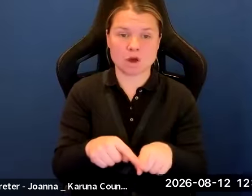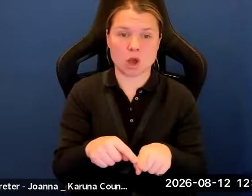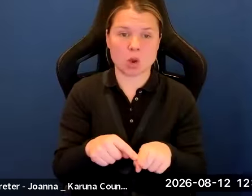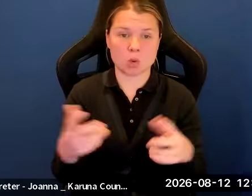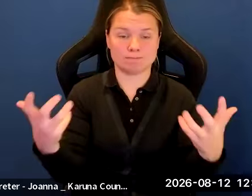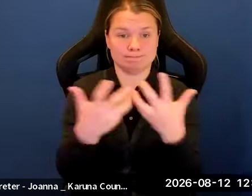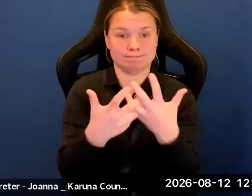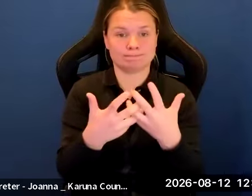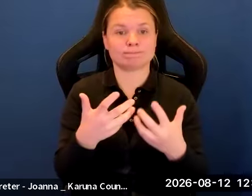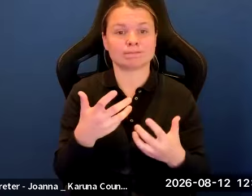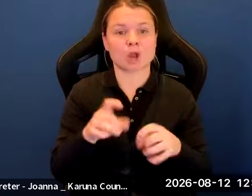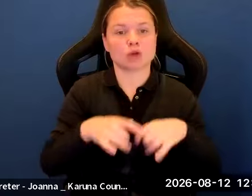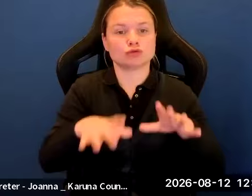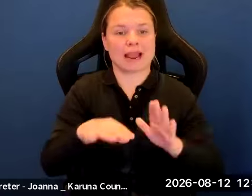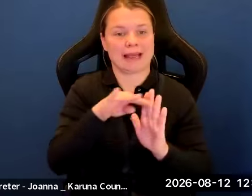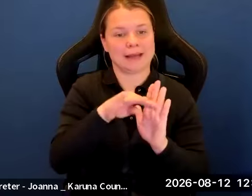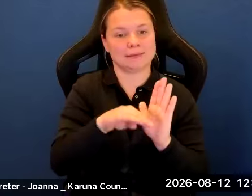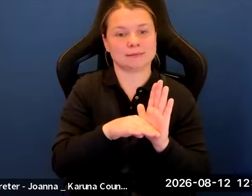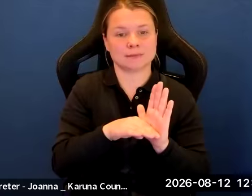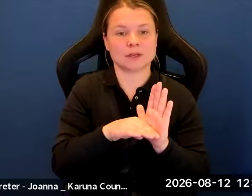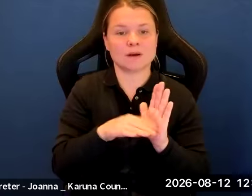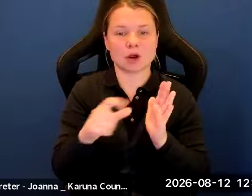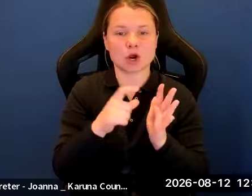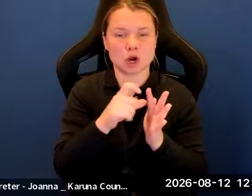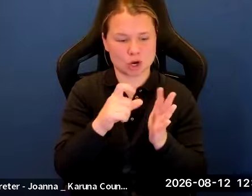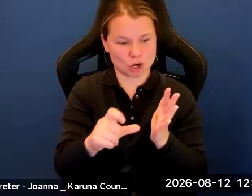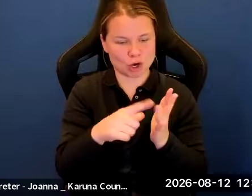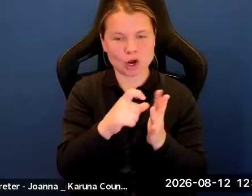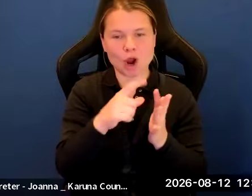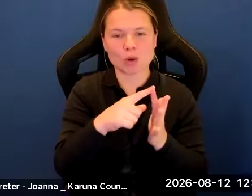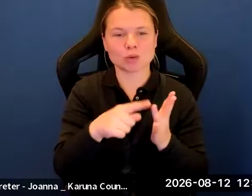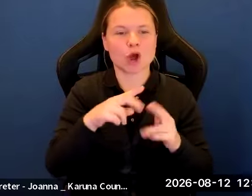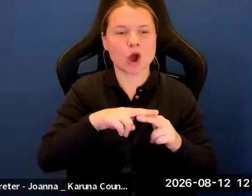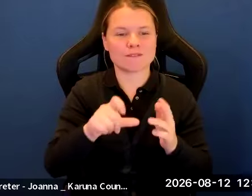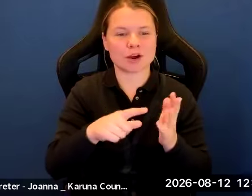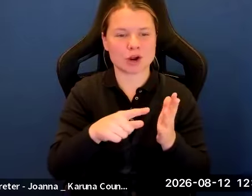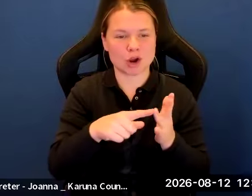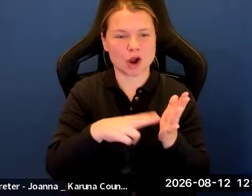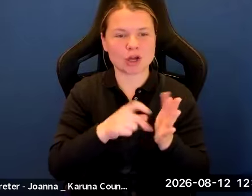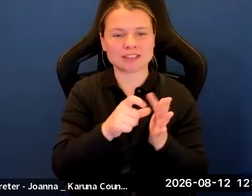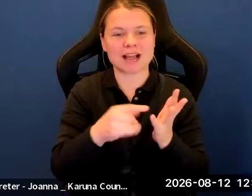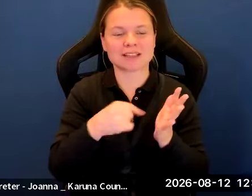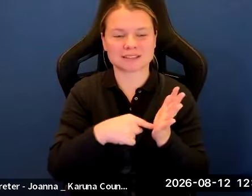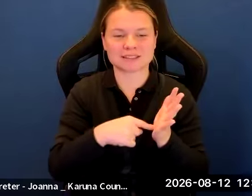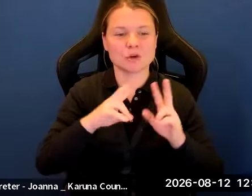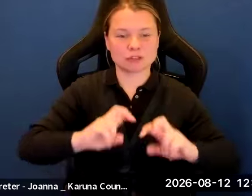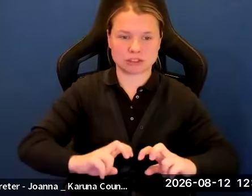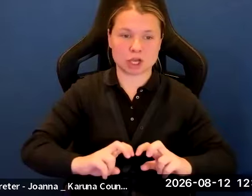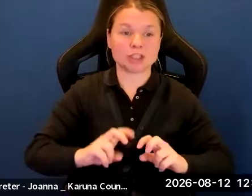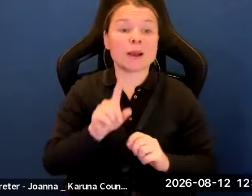it's very important that all projects must comply with the Australian code for responsible conduct of